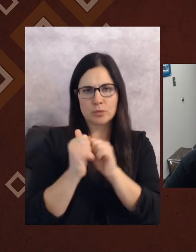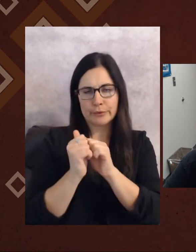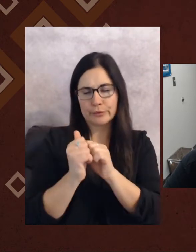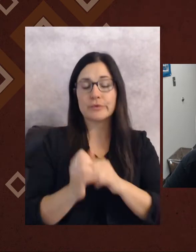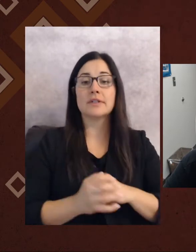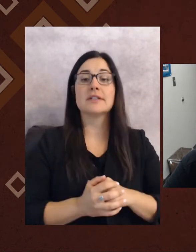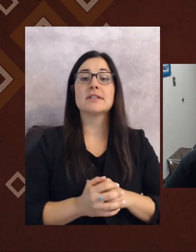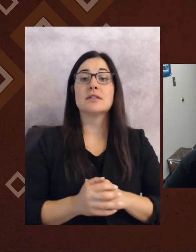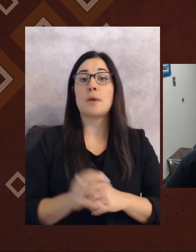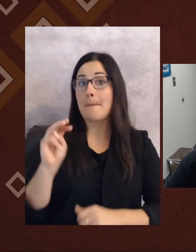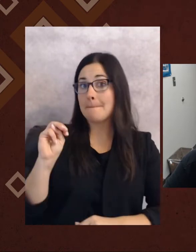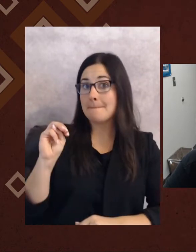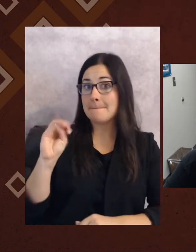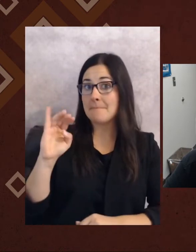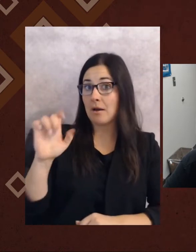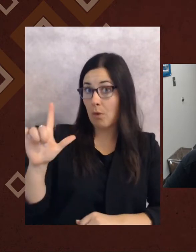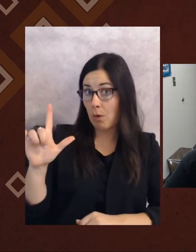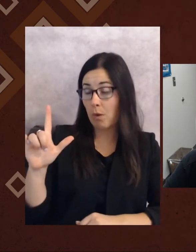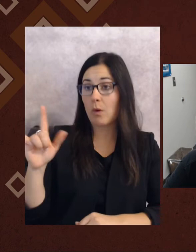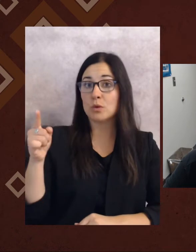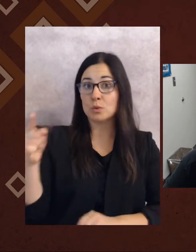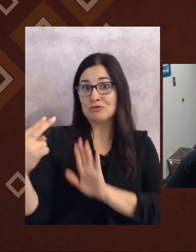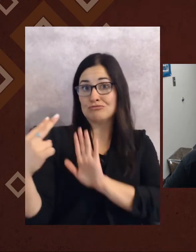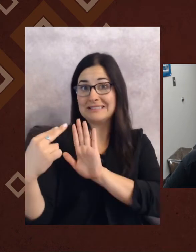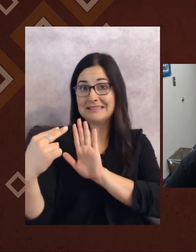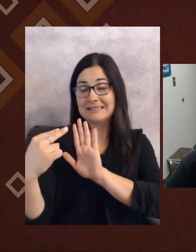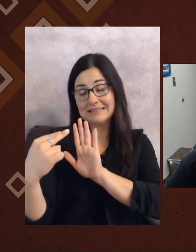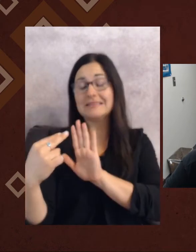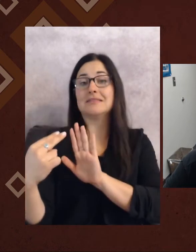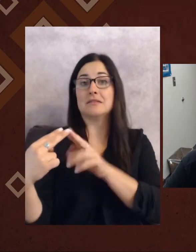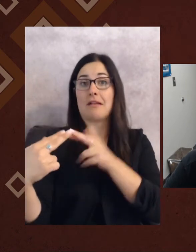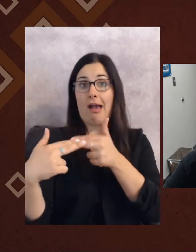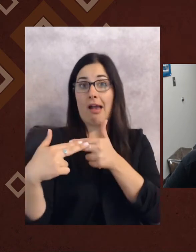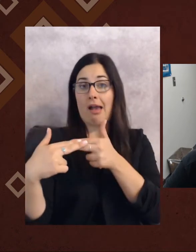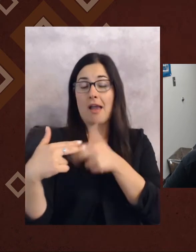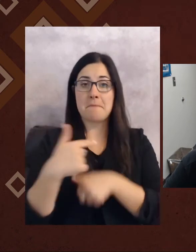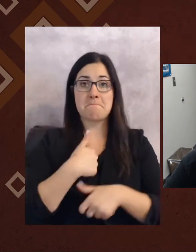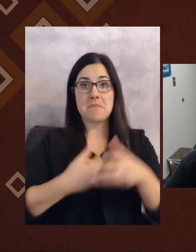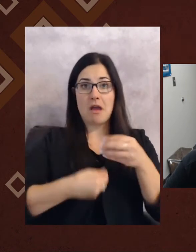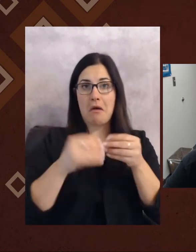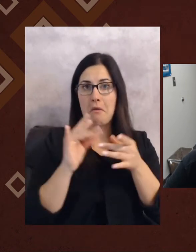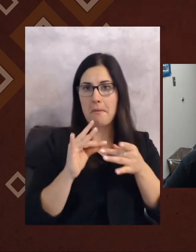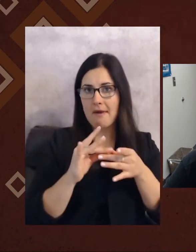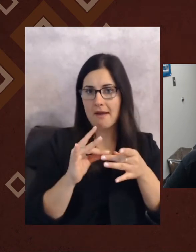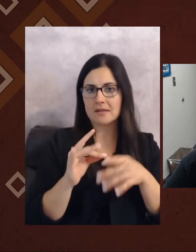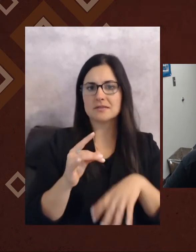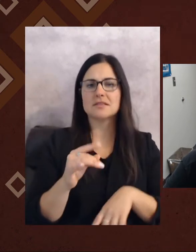Michael to read some of the slides I'll add additional comments, and I put a question on each slide.